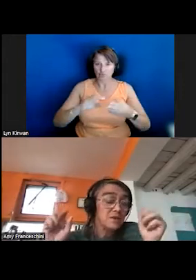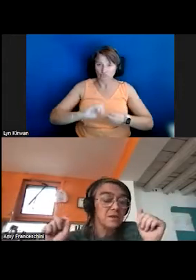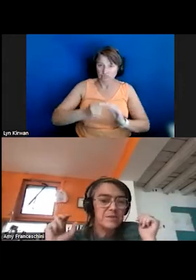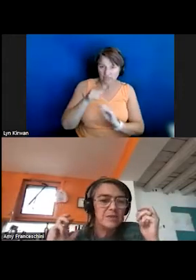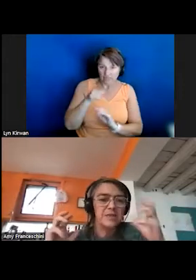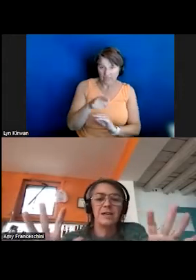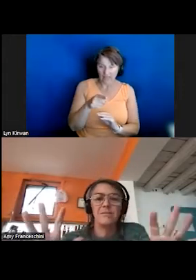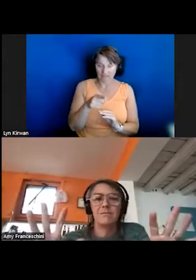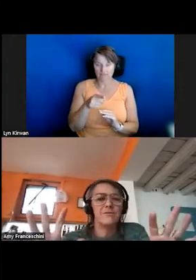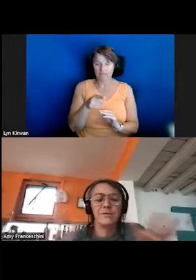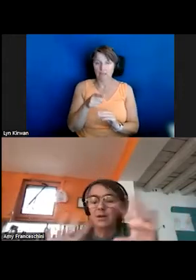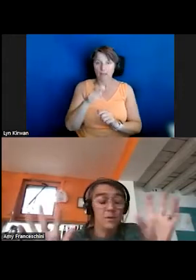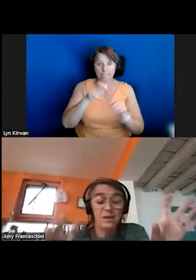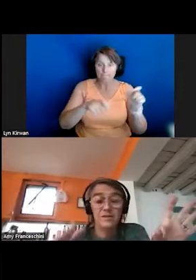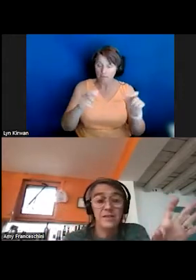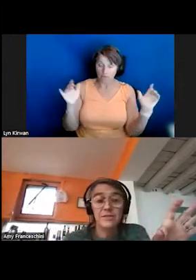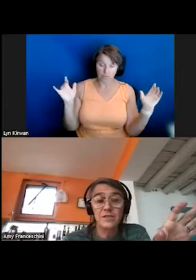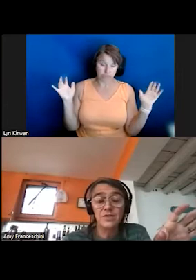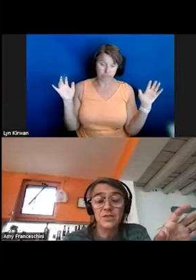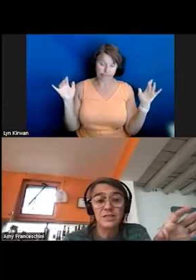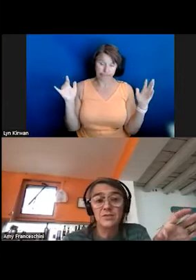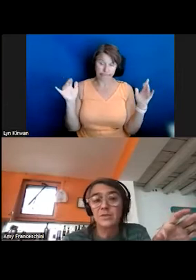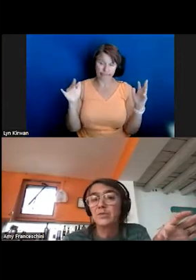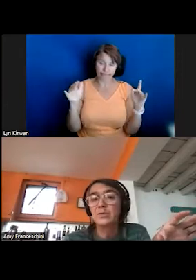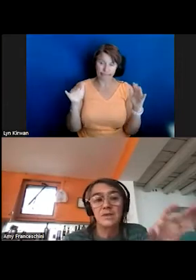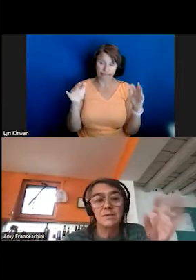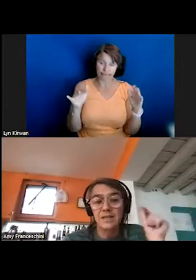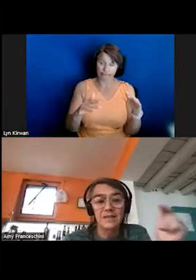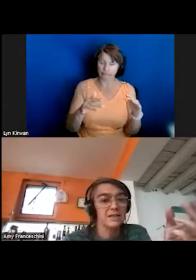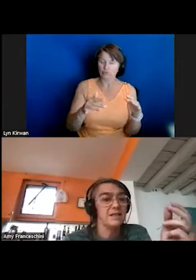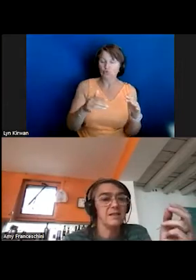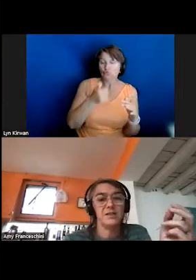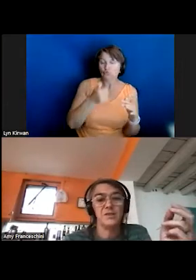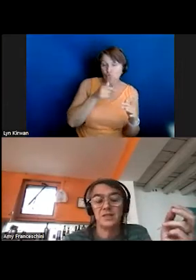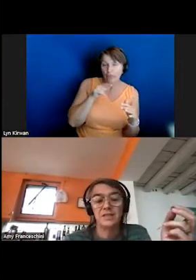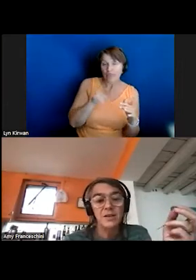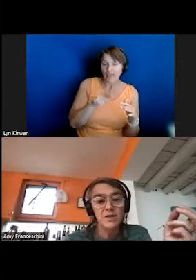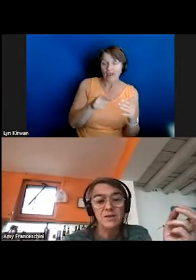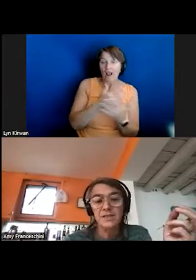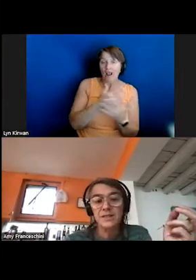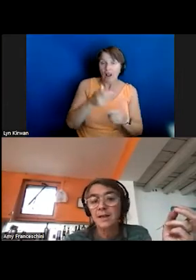people came from all walks of life to use it. So, people were immediately using the tandor oven.